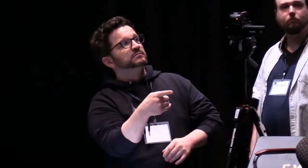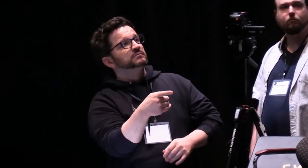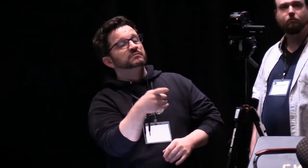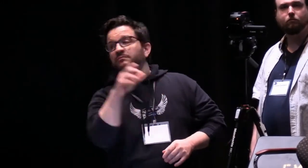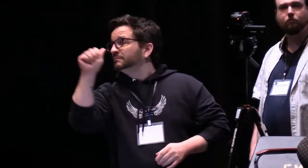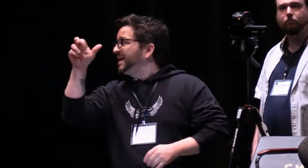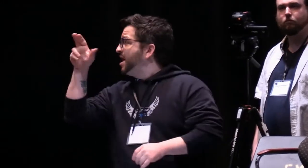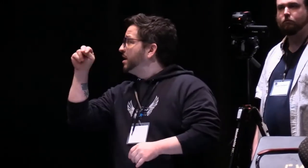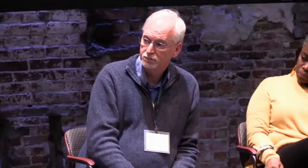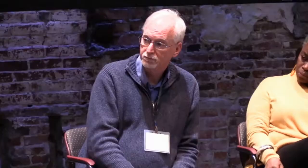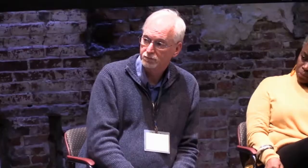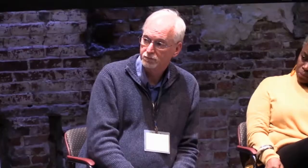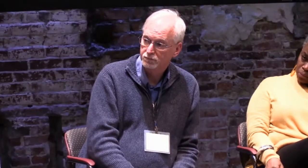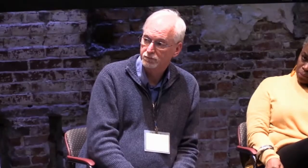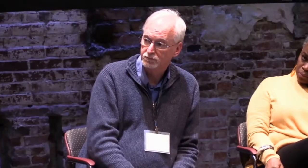Let's hold and wait for the camera.